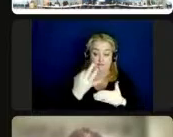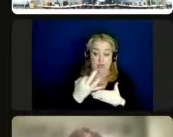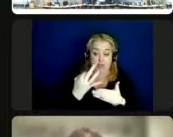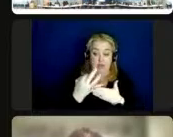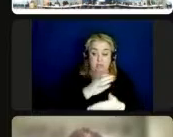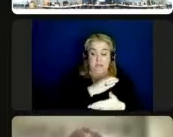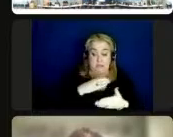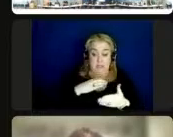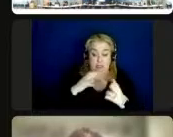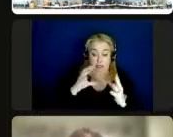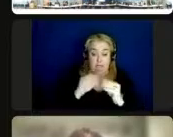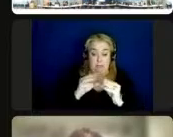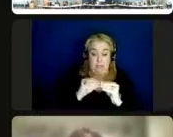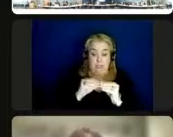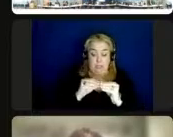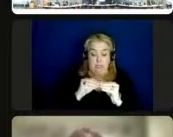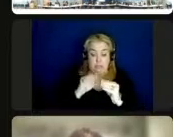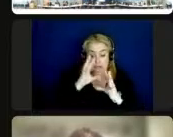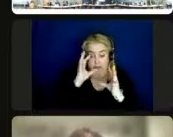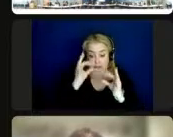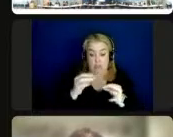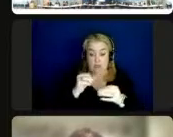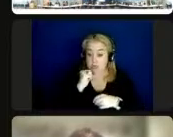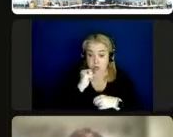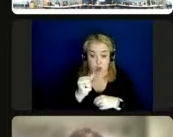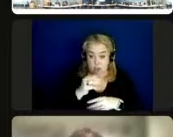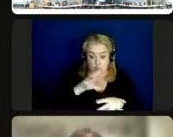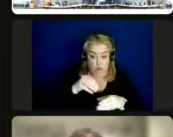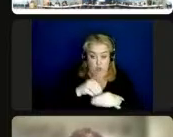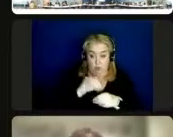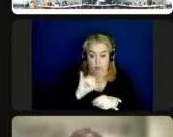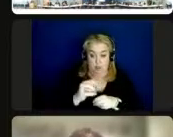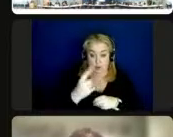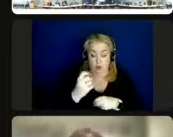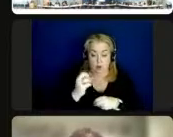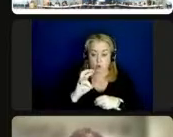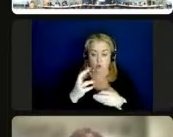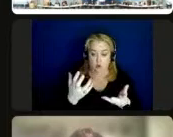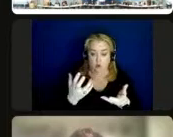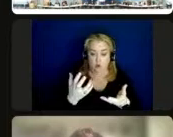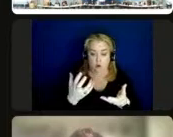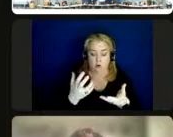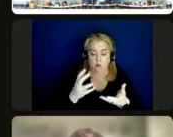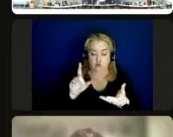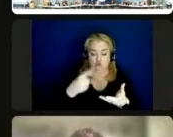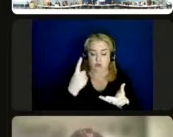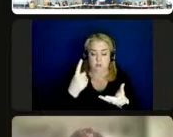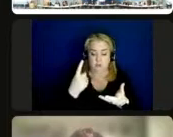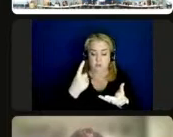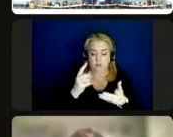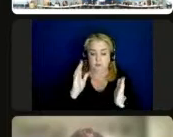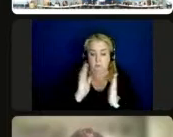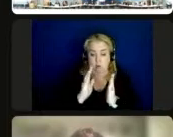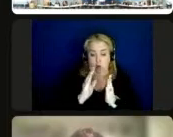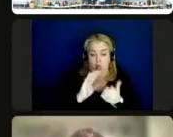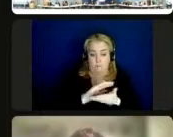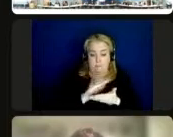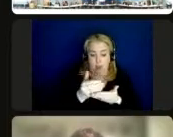IS NOW A TIME WHERE WE COULD MAYBE HEAR WHY THE FINANCE